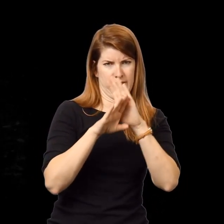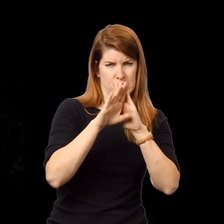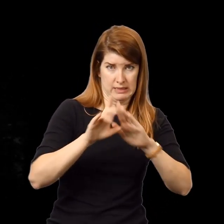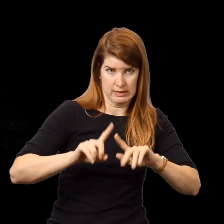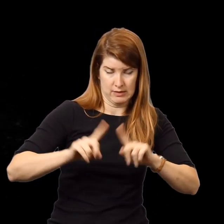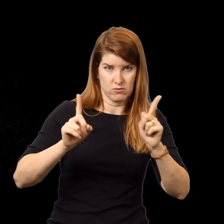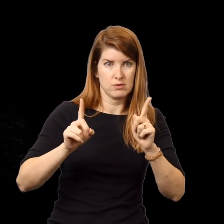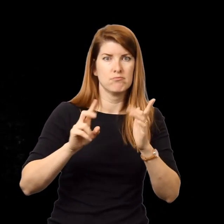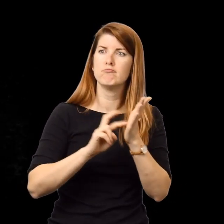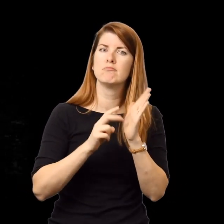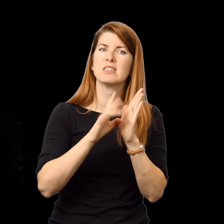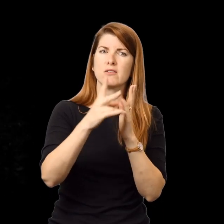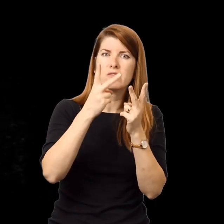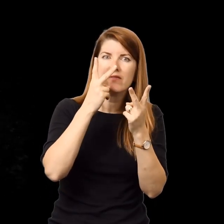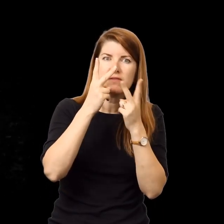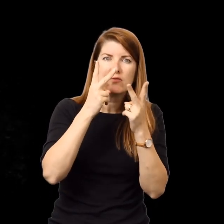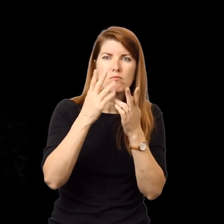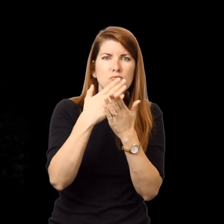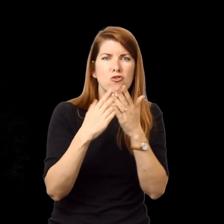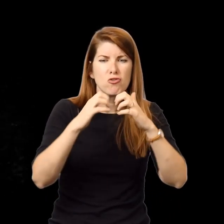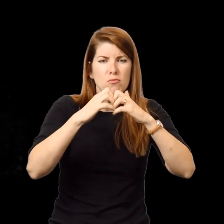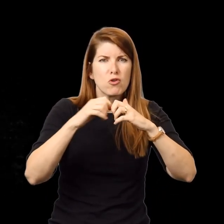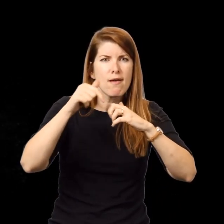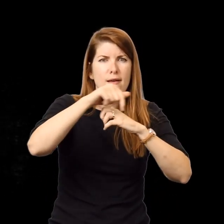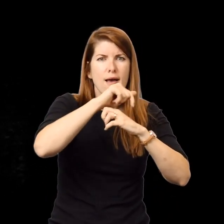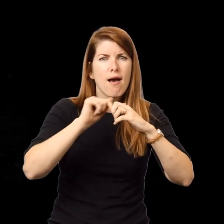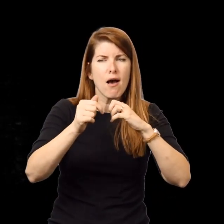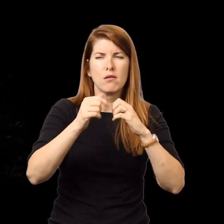in that their visual areas are much stronger.